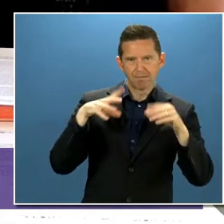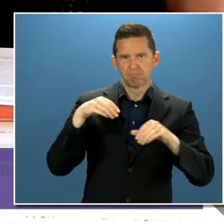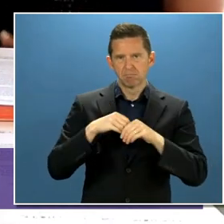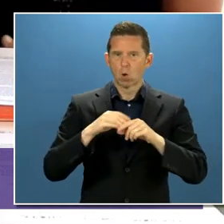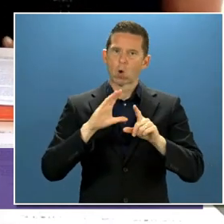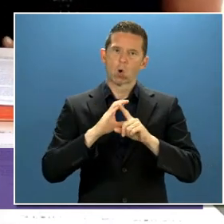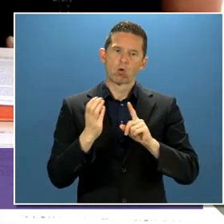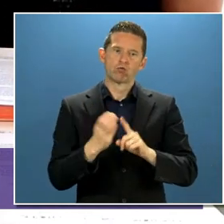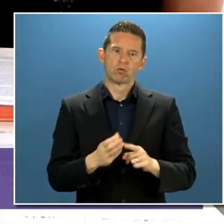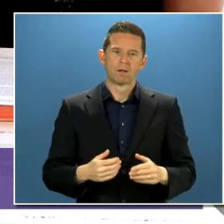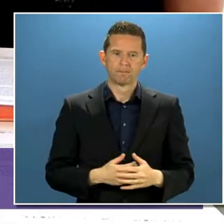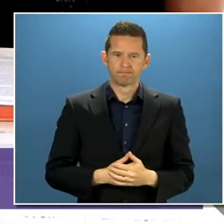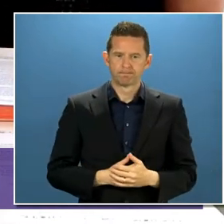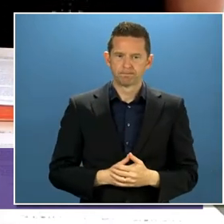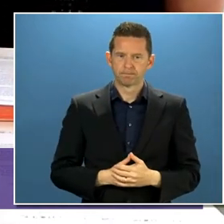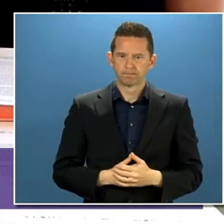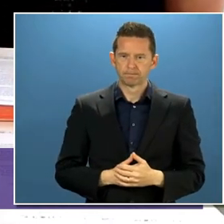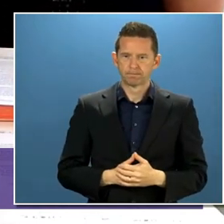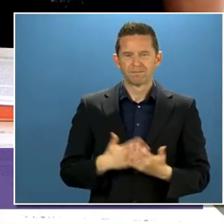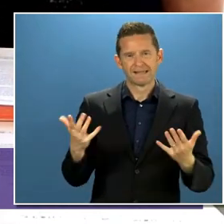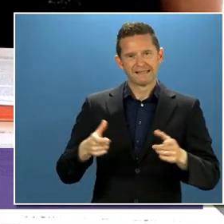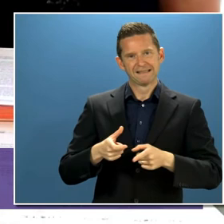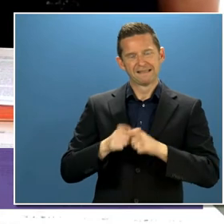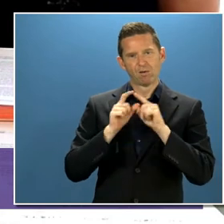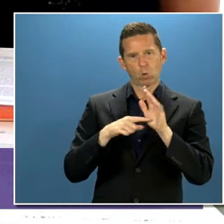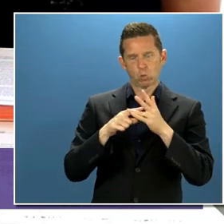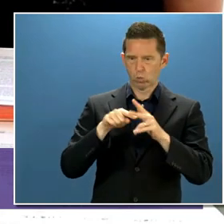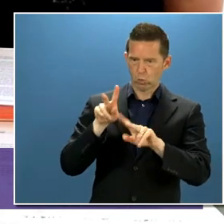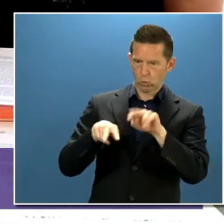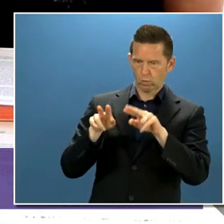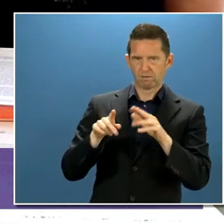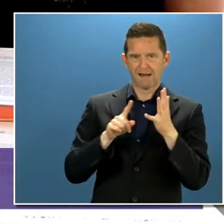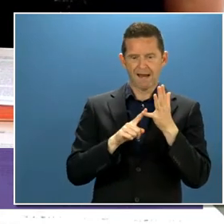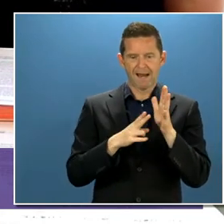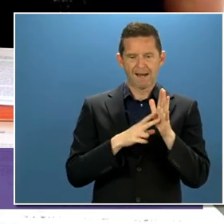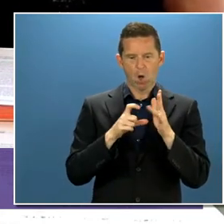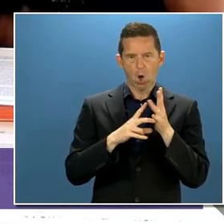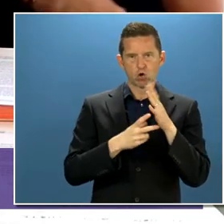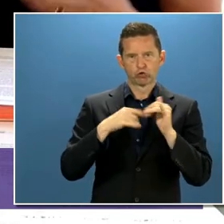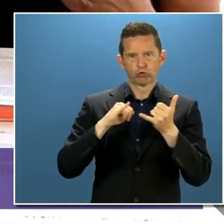It is very difficult to measure unconscious bias. I would say it is impossible to measure unconscious bias, but what you can do is